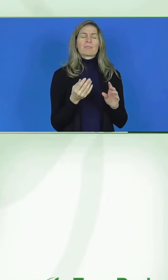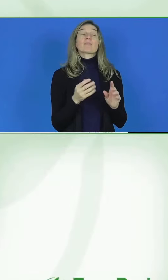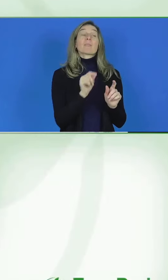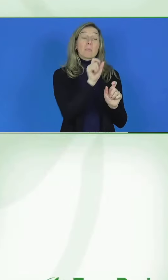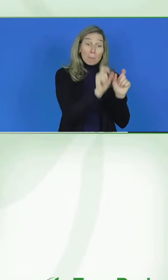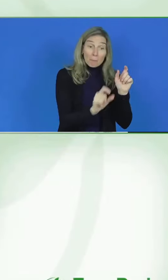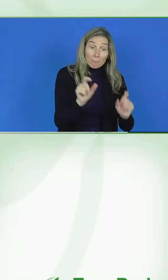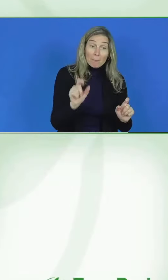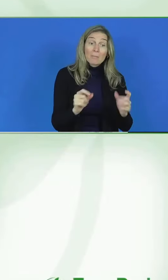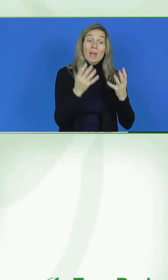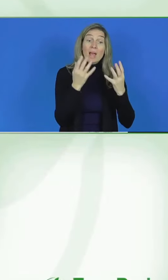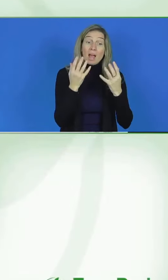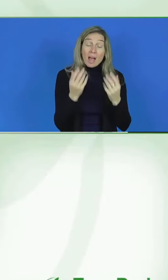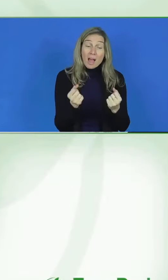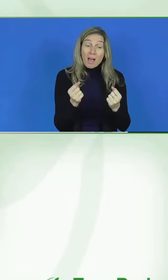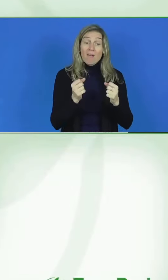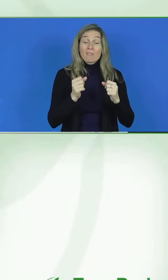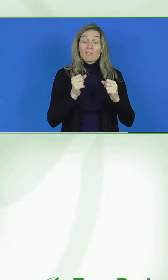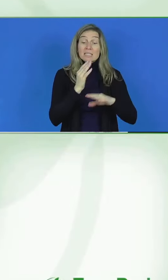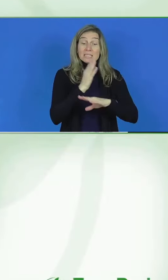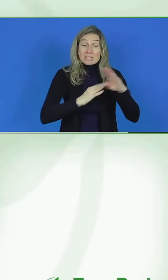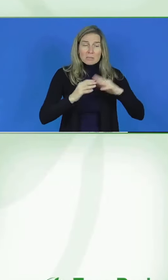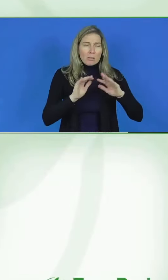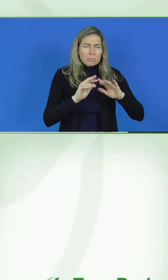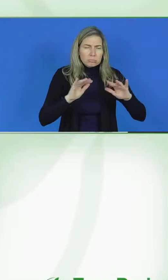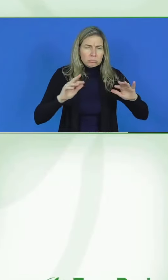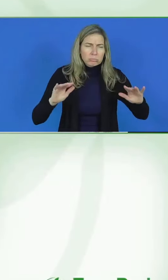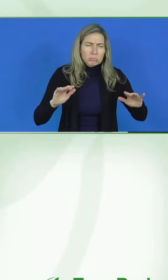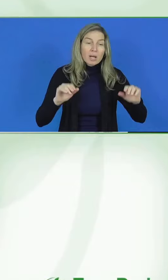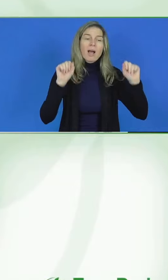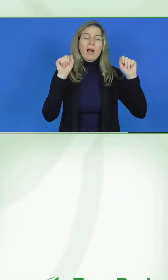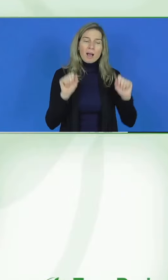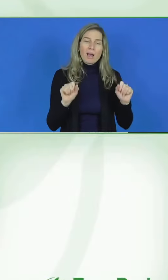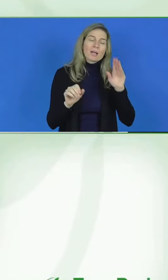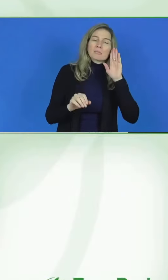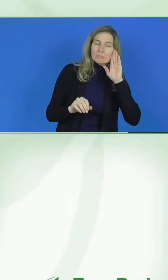disabilities is often more easily accomplished, and people with